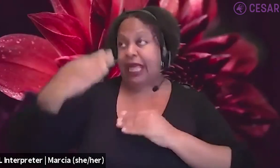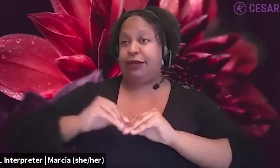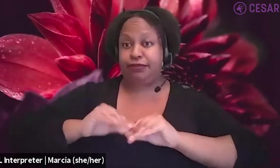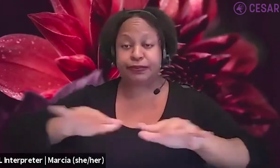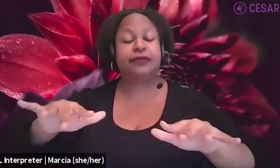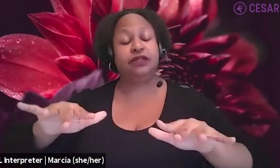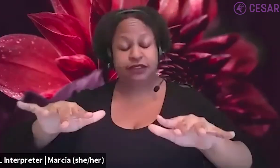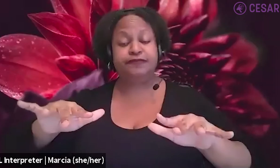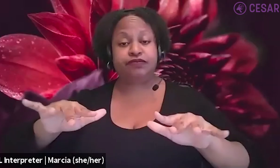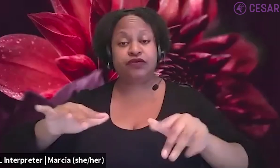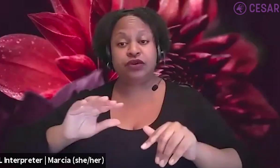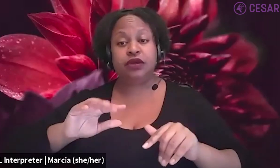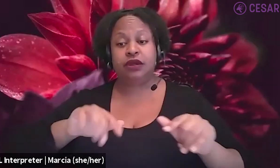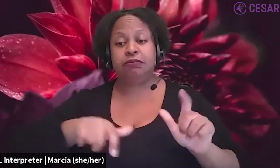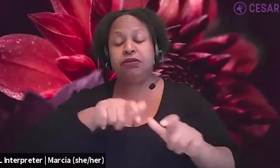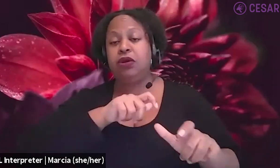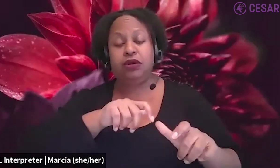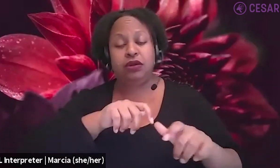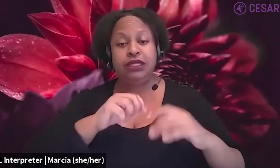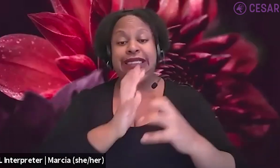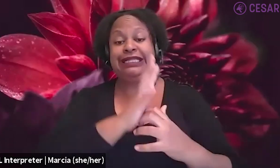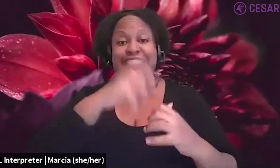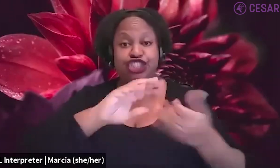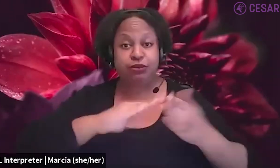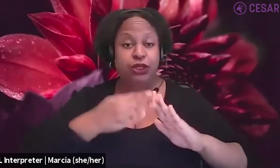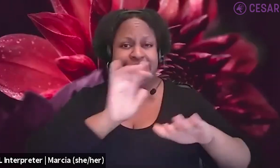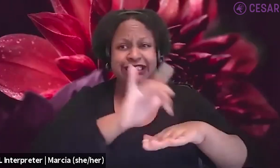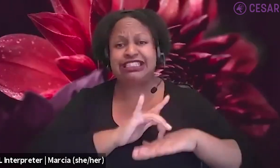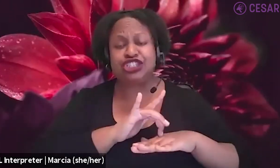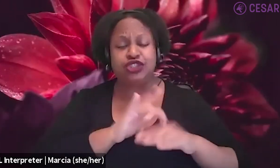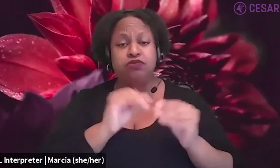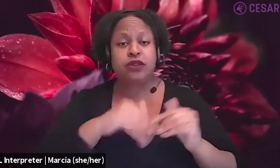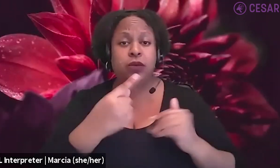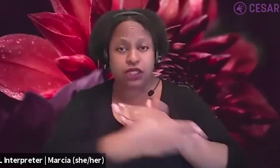and transnational Indigenous communities. She has extensive teaching experience with